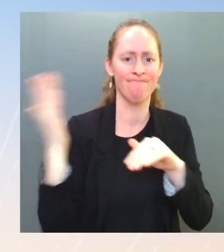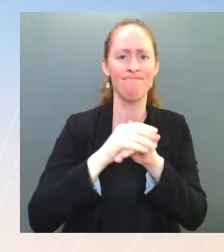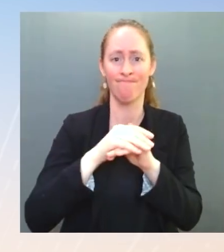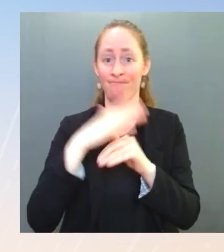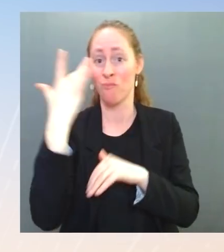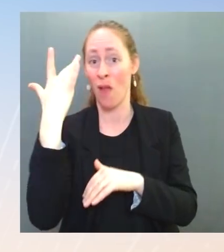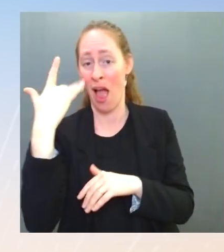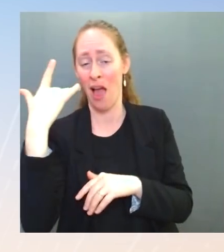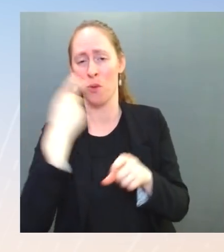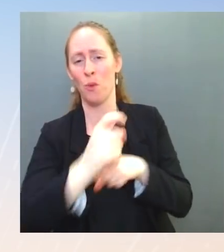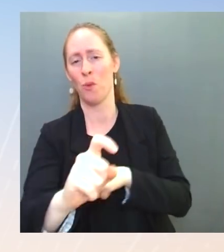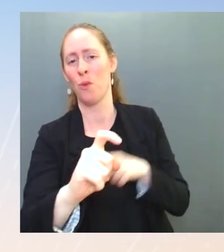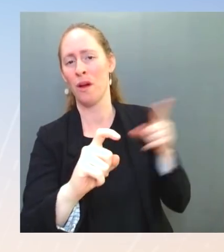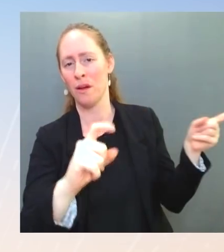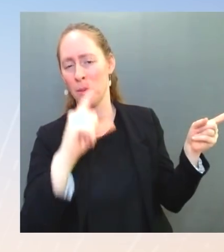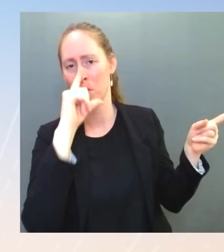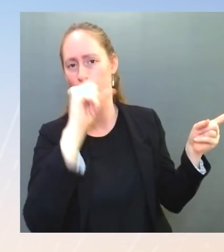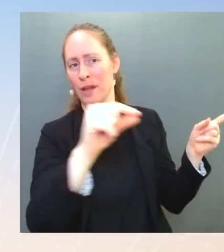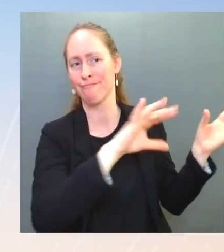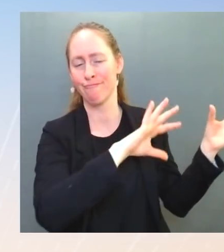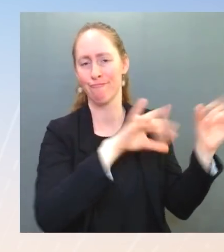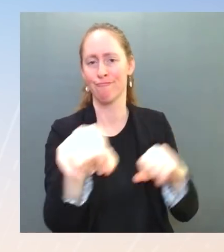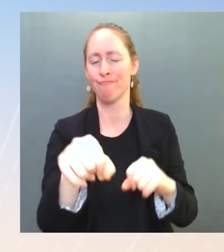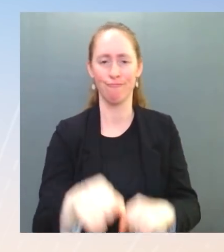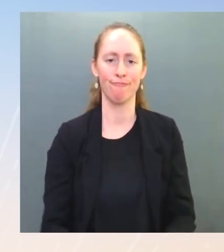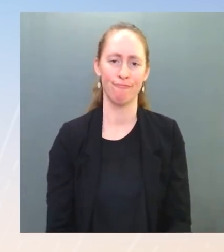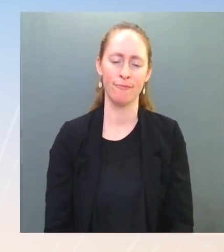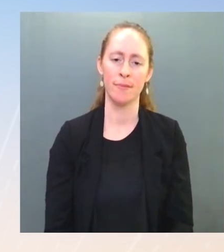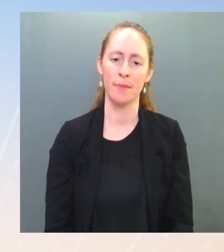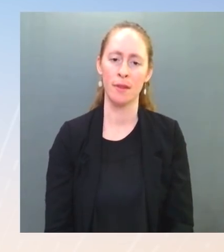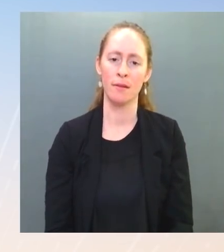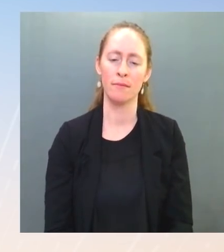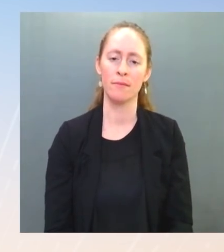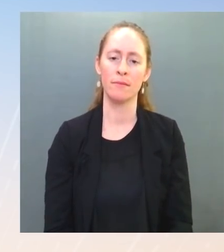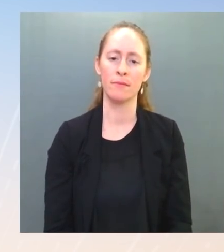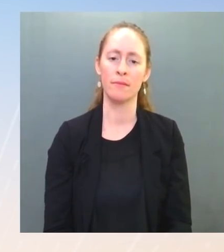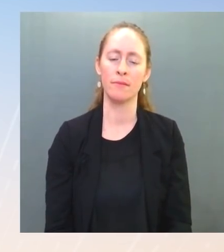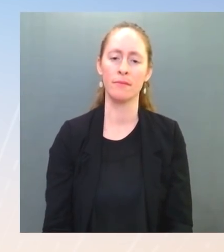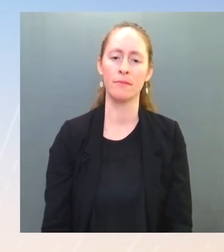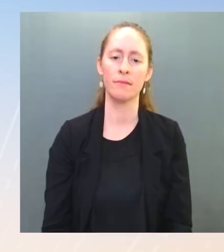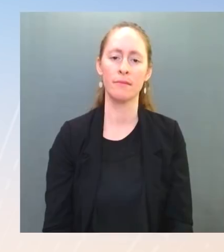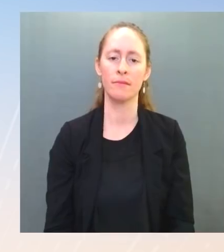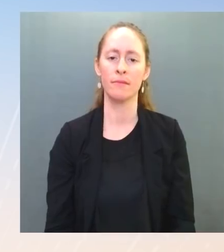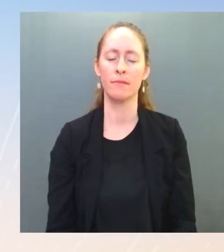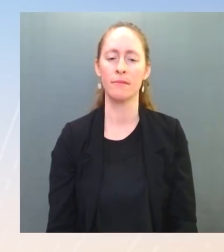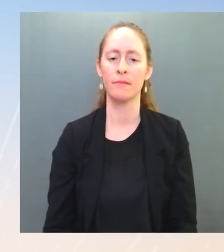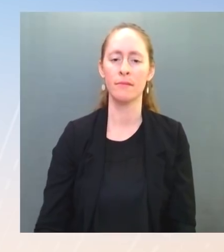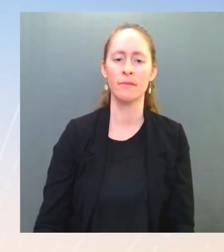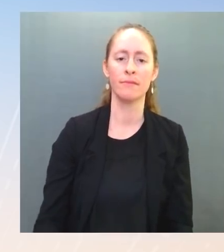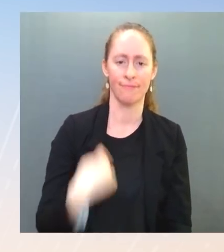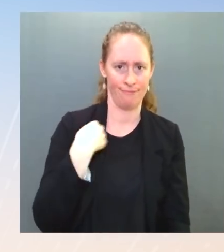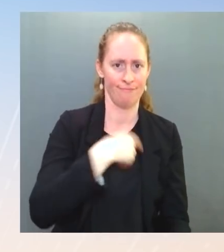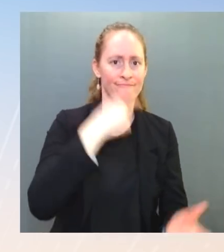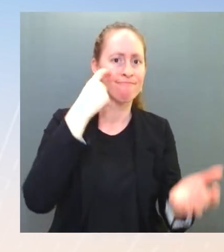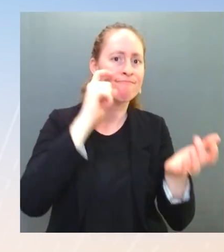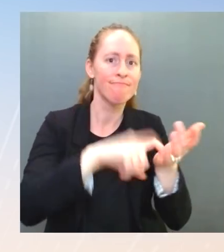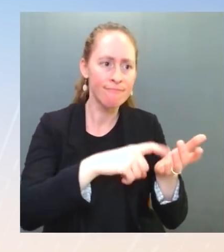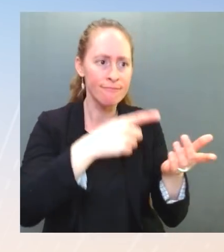reflecting the global disruptions and energy in food markets. So core inflation doesn't include energy and food prices.